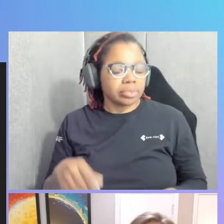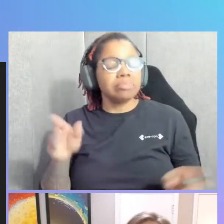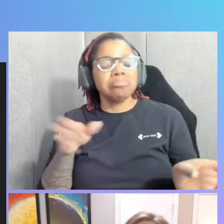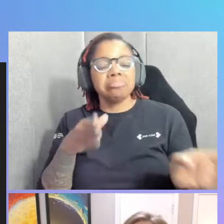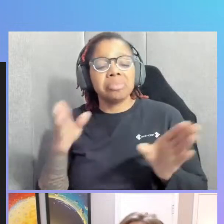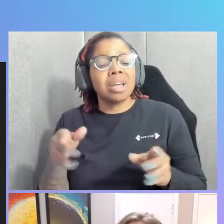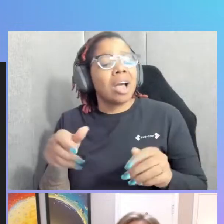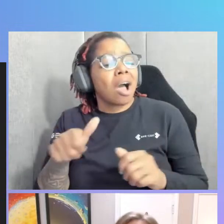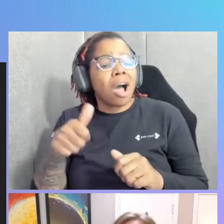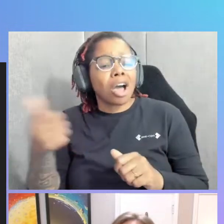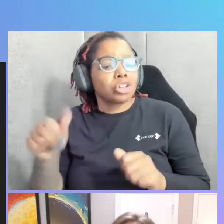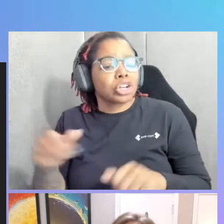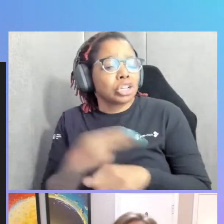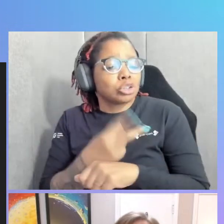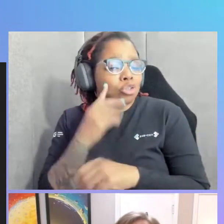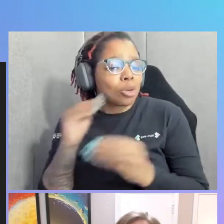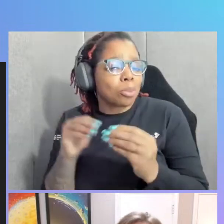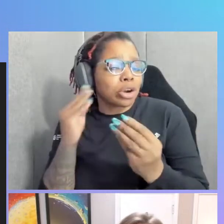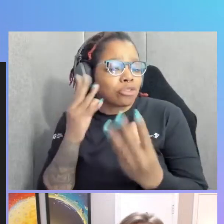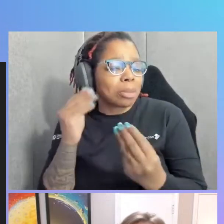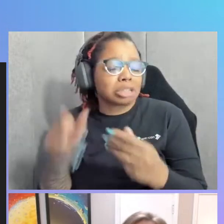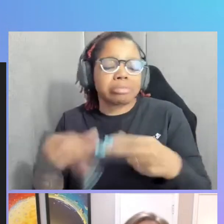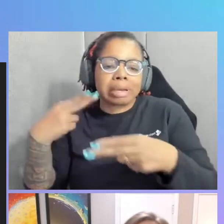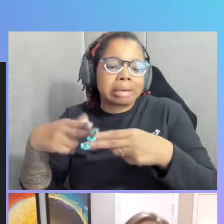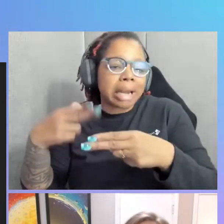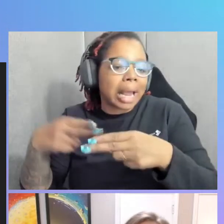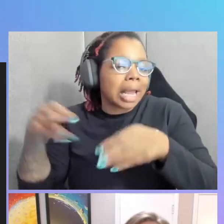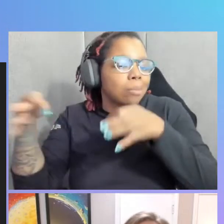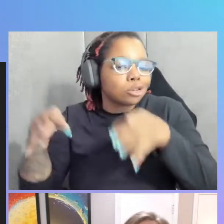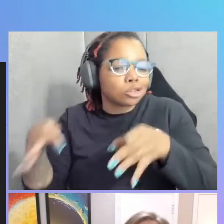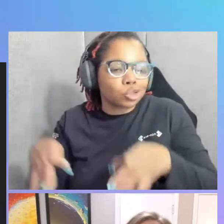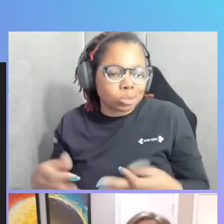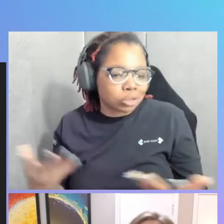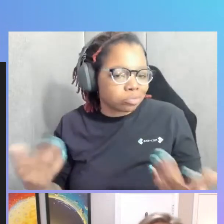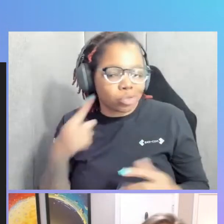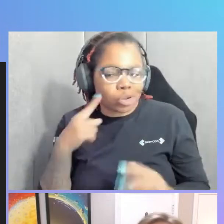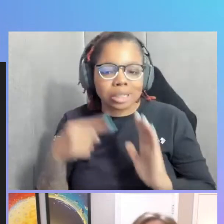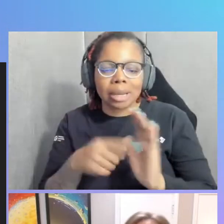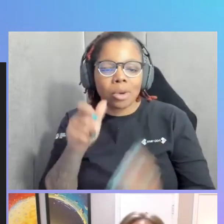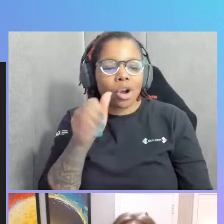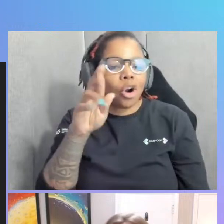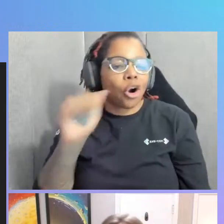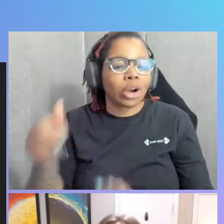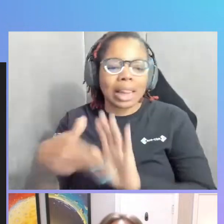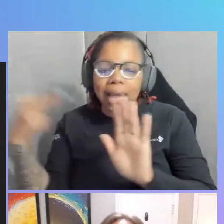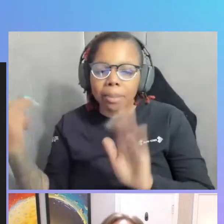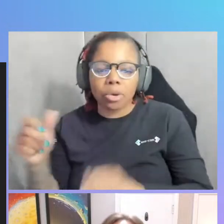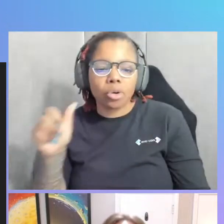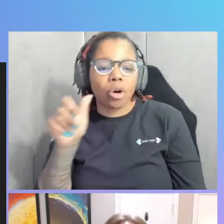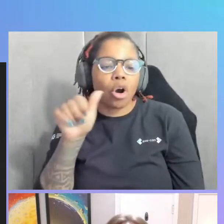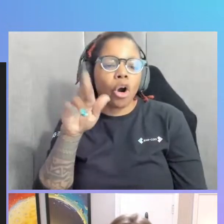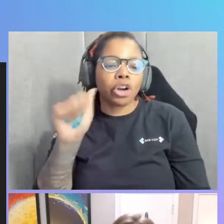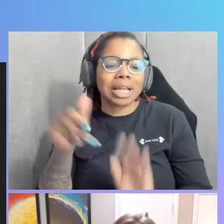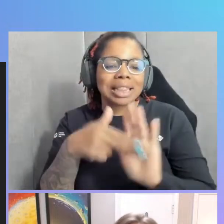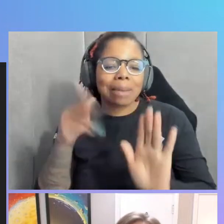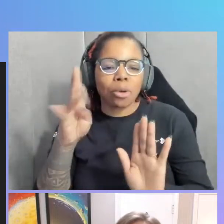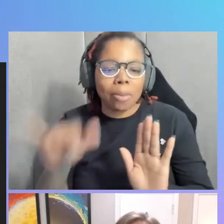more information like a name or a description of the element